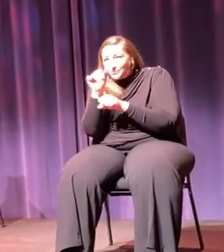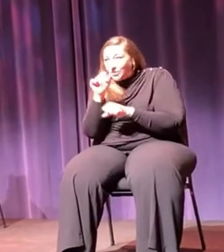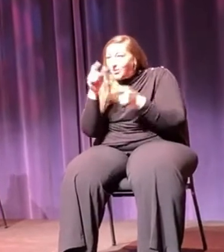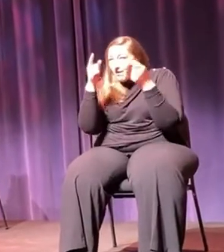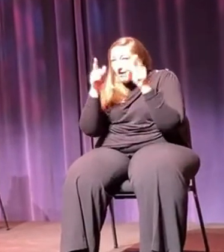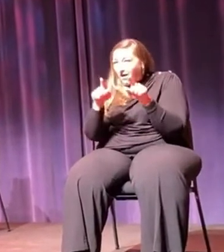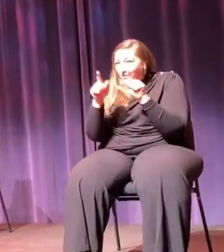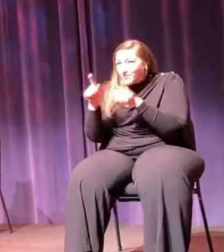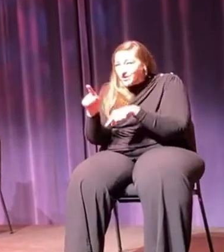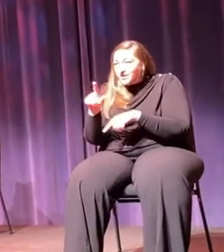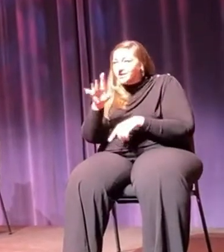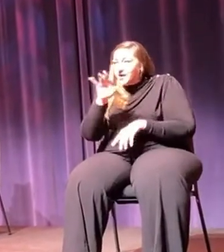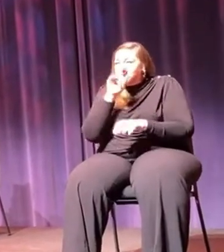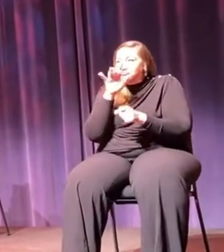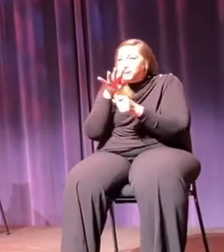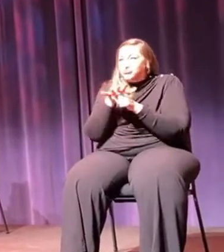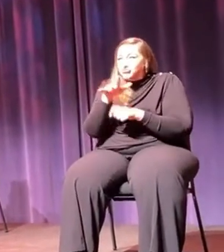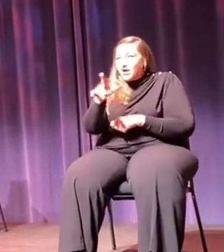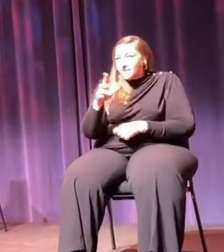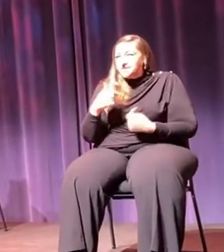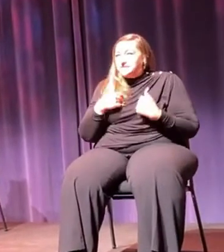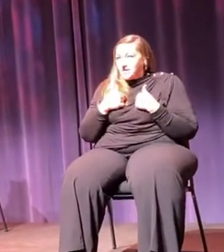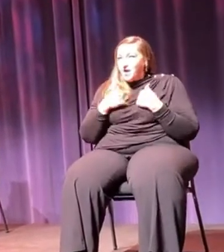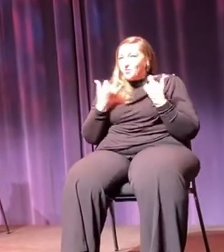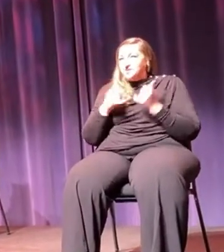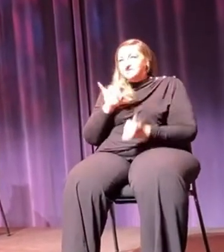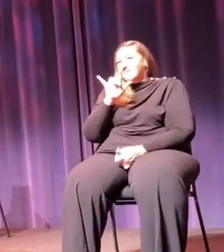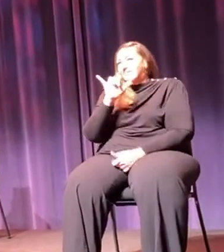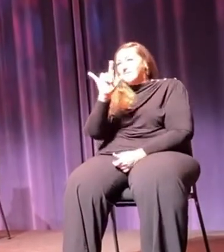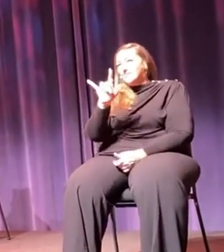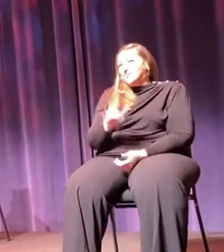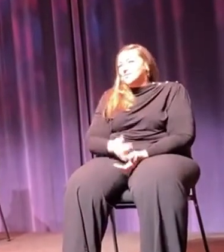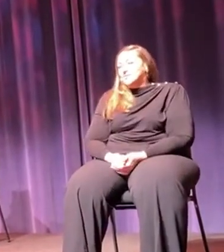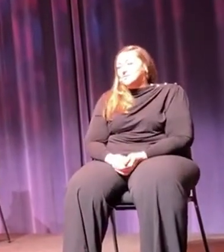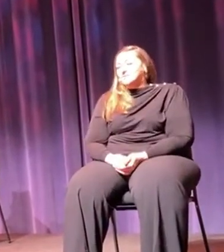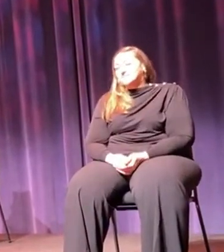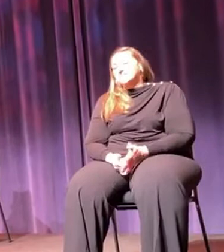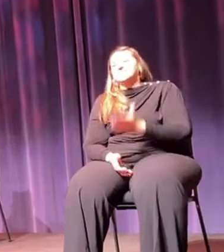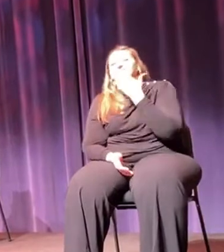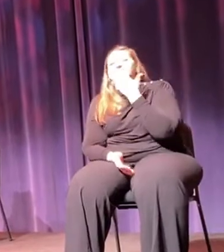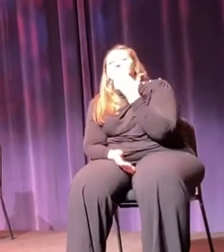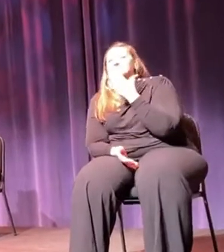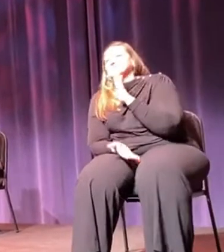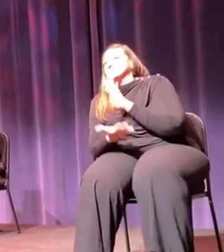and I promise that I will still love you. Thank you.